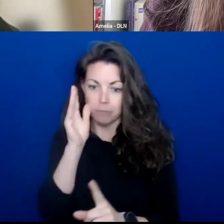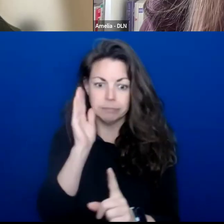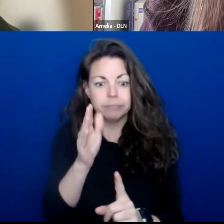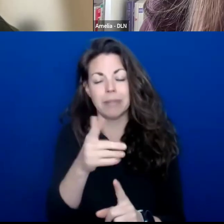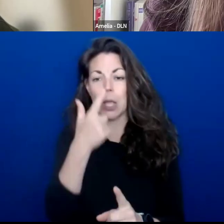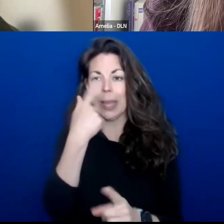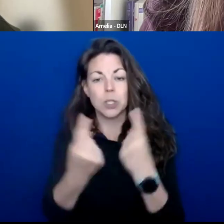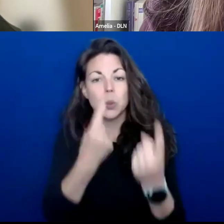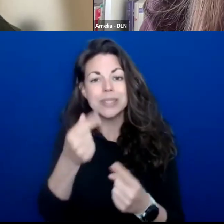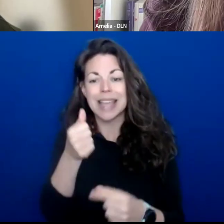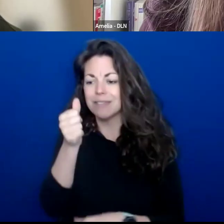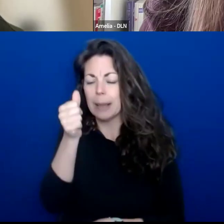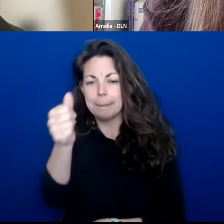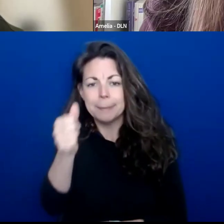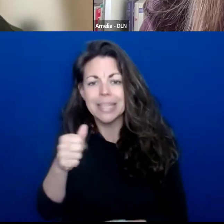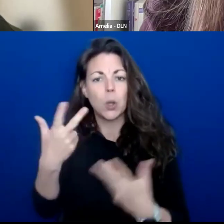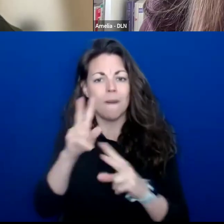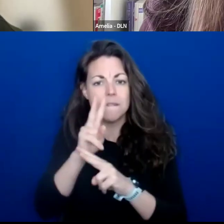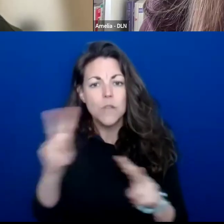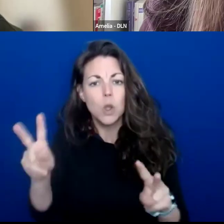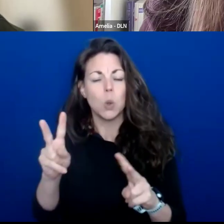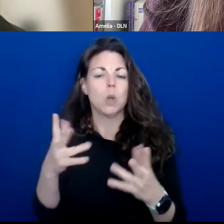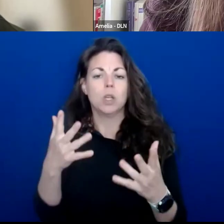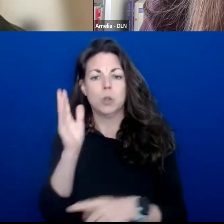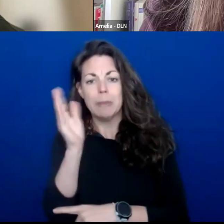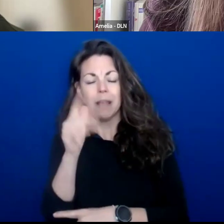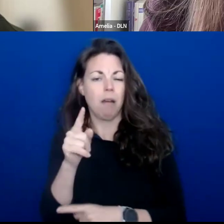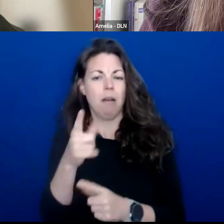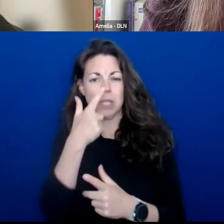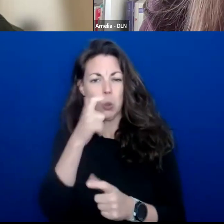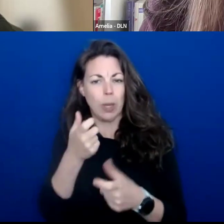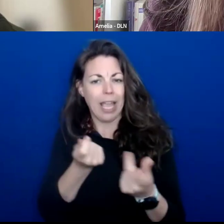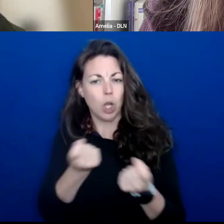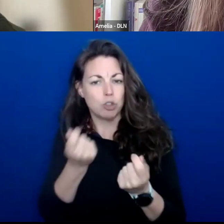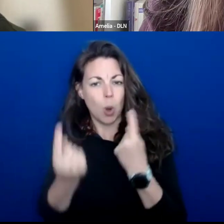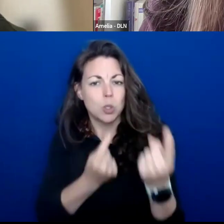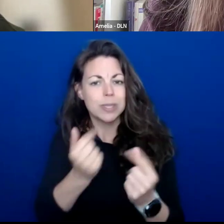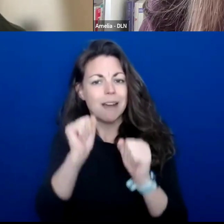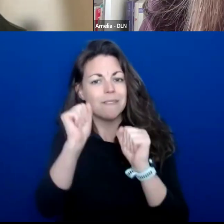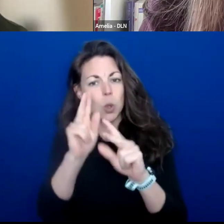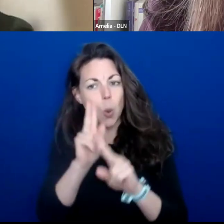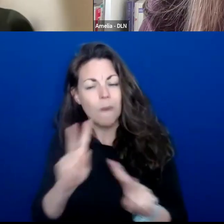There should be a view button. Again, I've put a link in the chat that will give you guidance on how to change your view if you'd prefer.